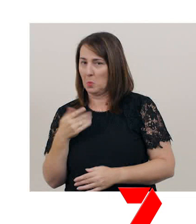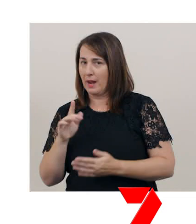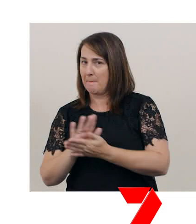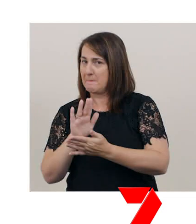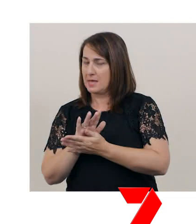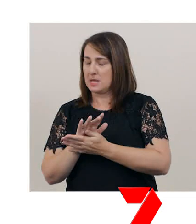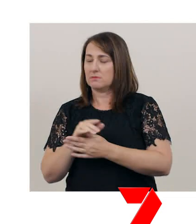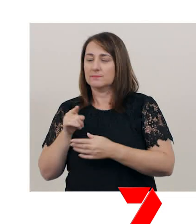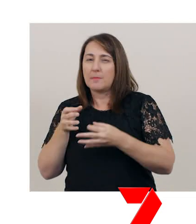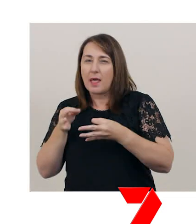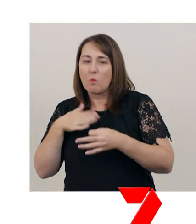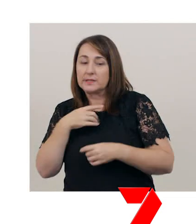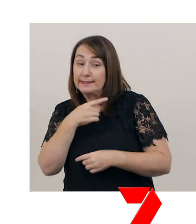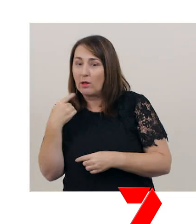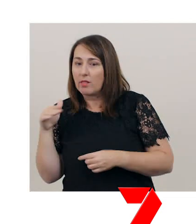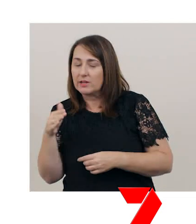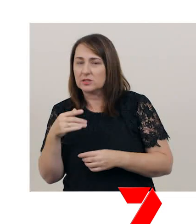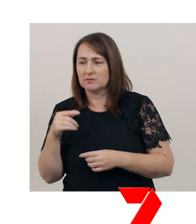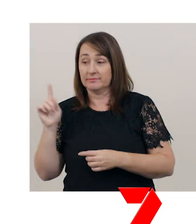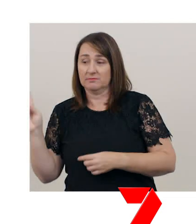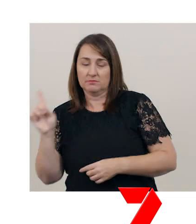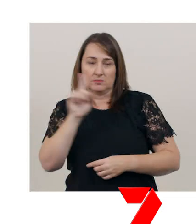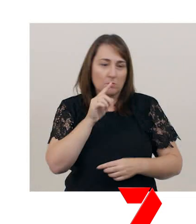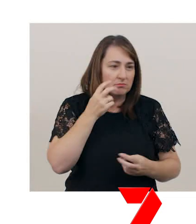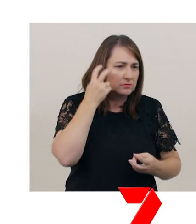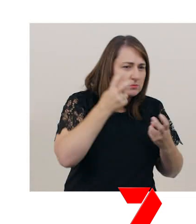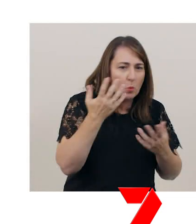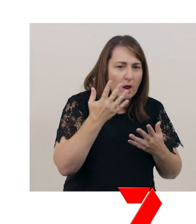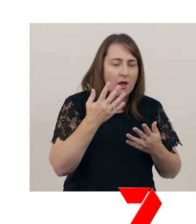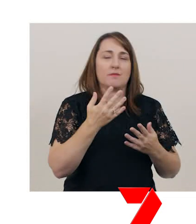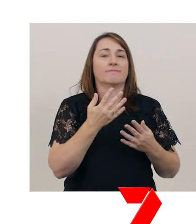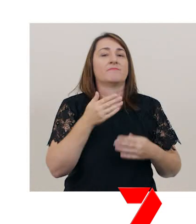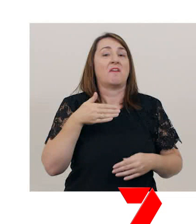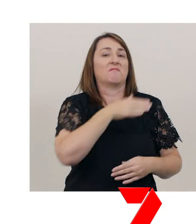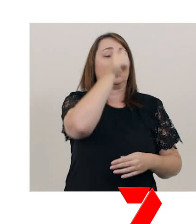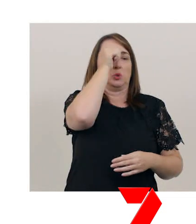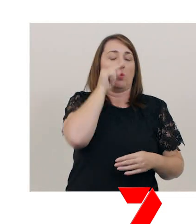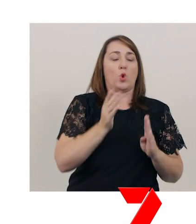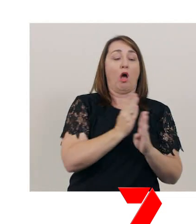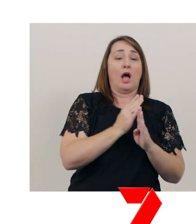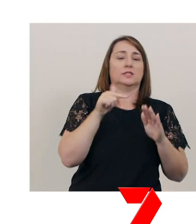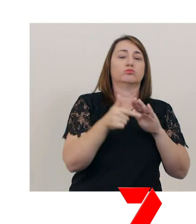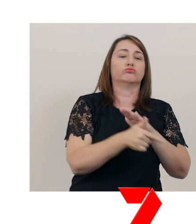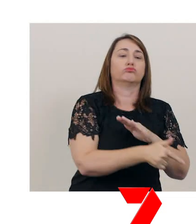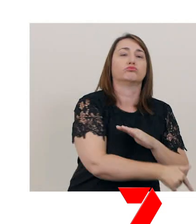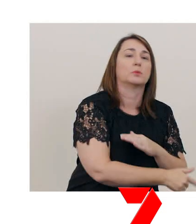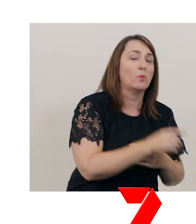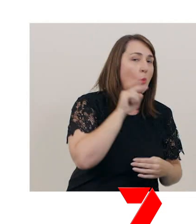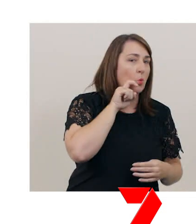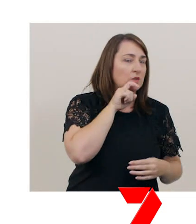but whenever she went to the stream, the fish would hide in the deepest water. So the cruel step-mother thought of a cunning plan.